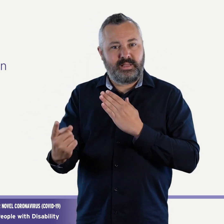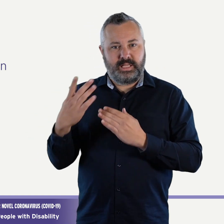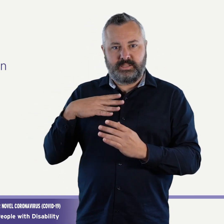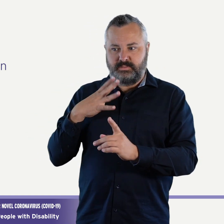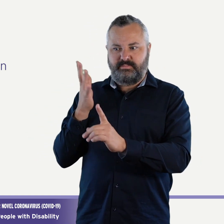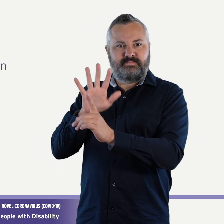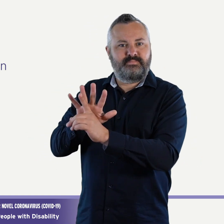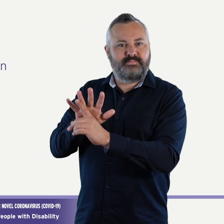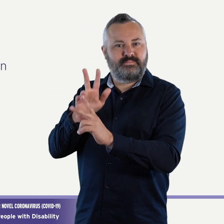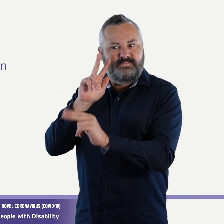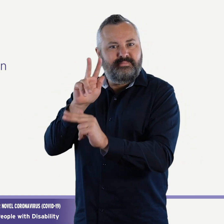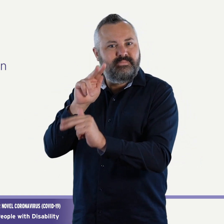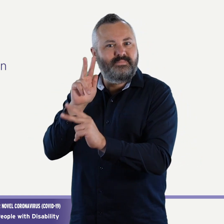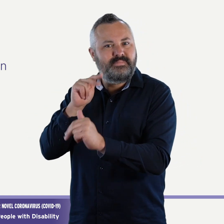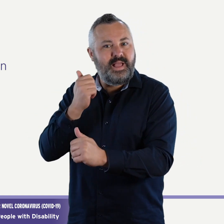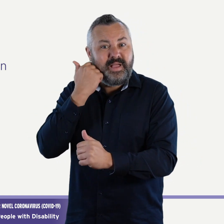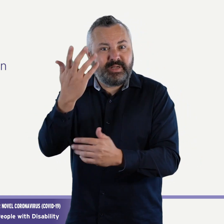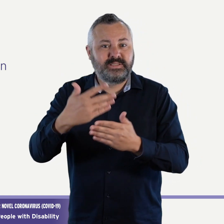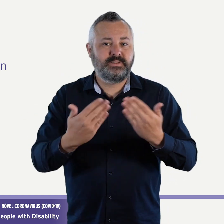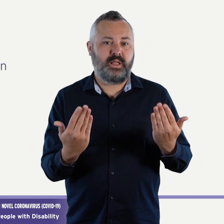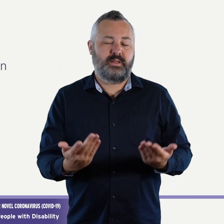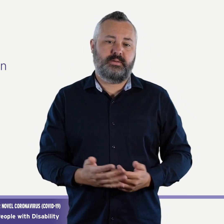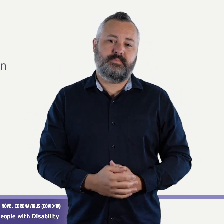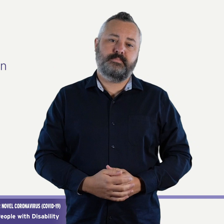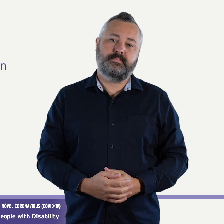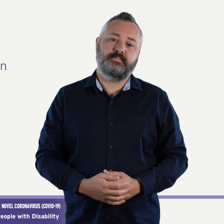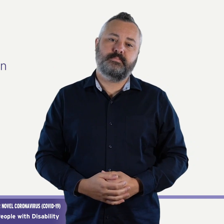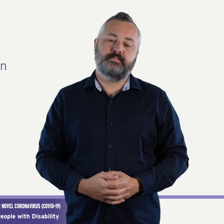relying on wide networks of informal and formal supports to meet their daily needs.